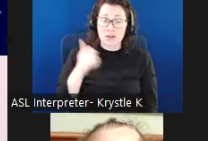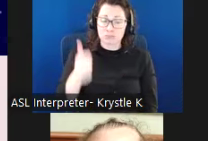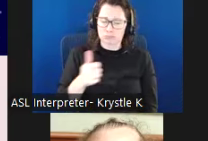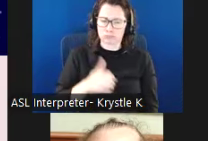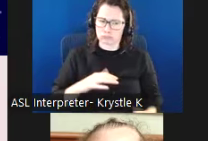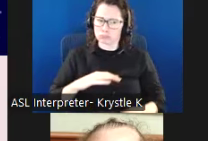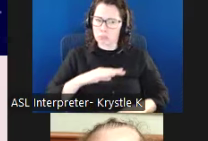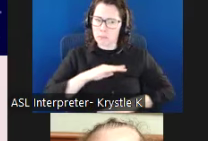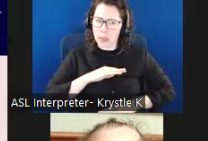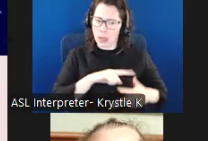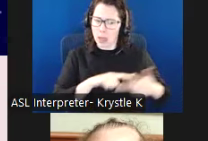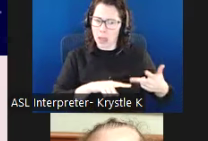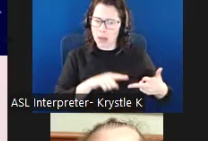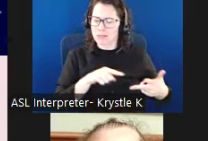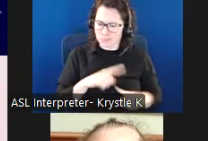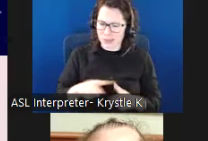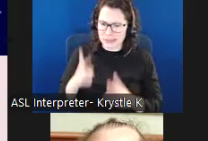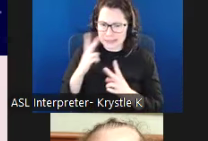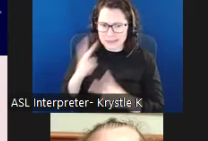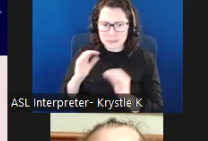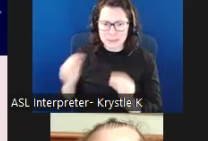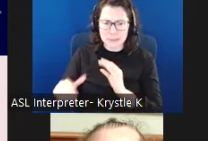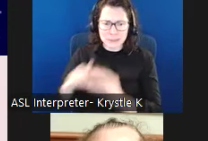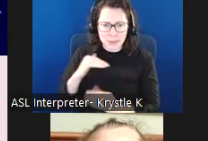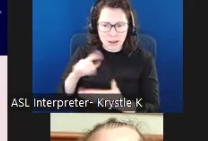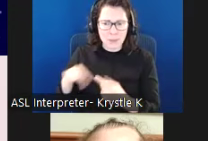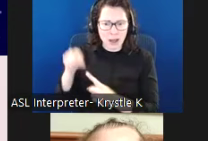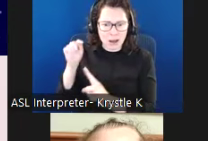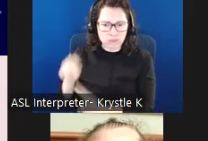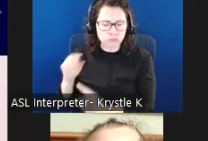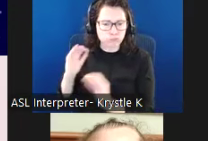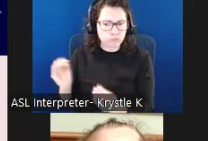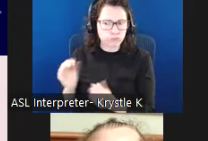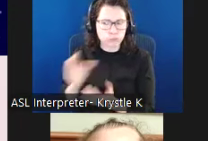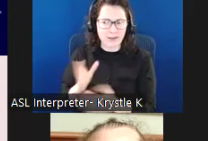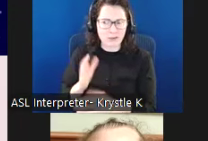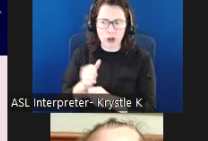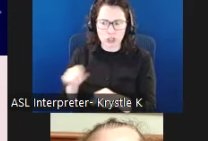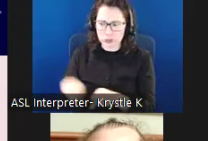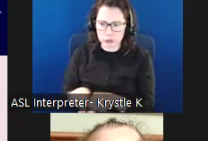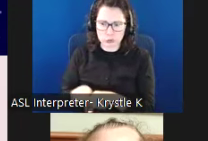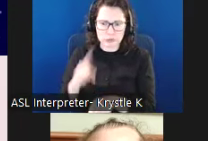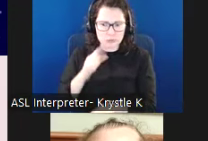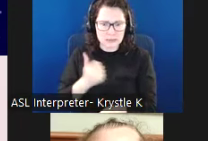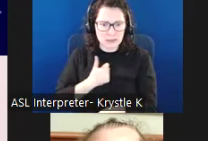qualifications, but for some reason you haven't received any emails about it and you've never gotten a pair of shoes,